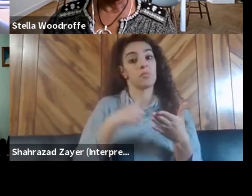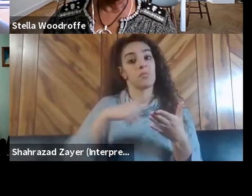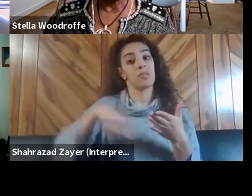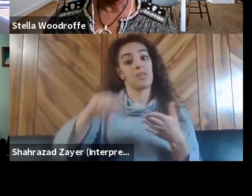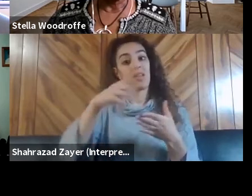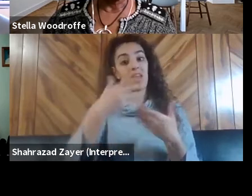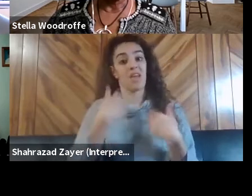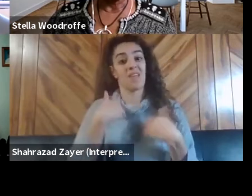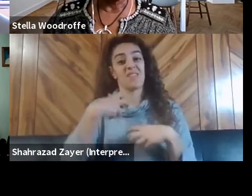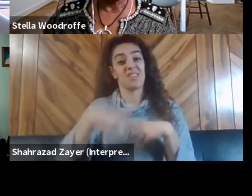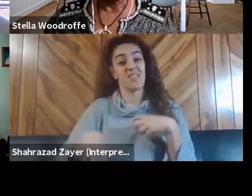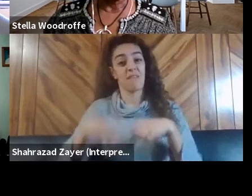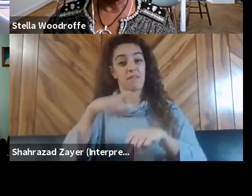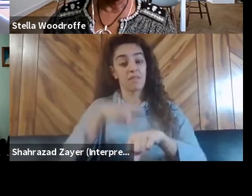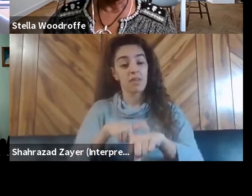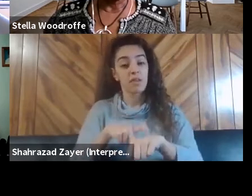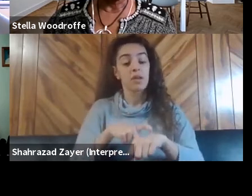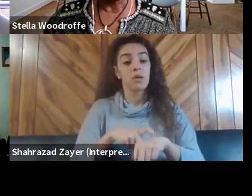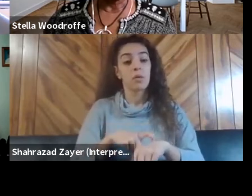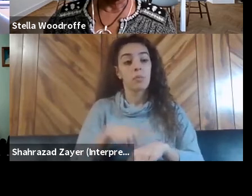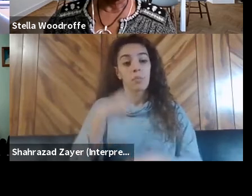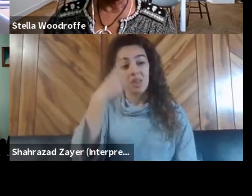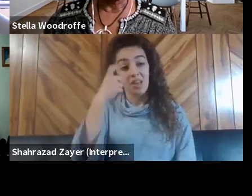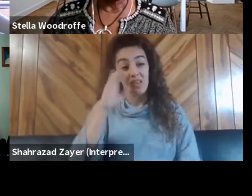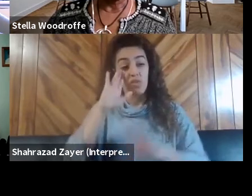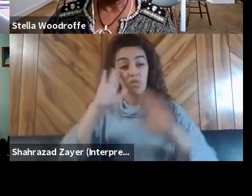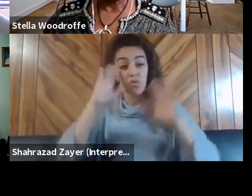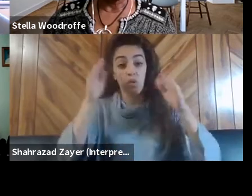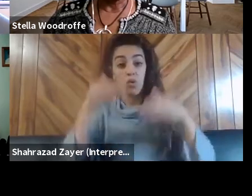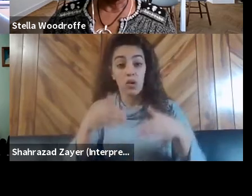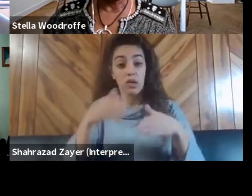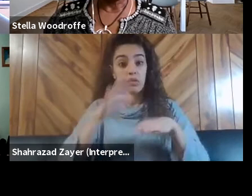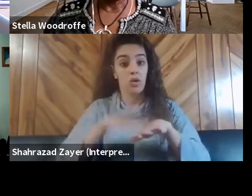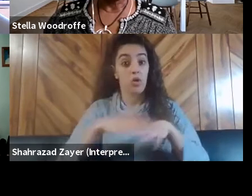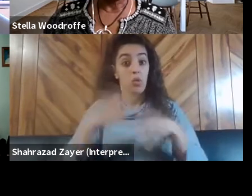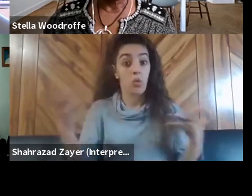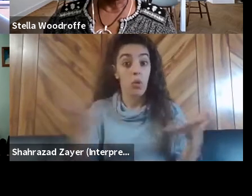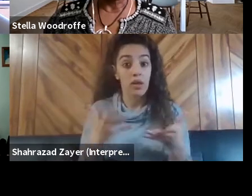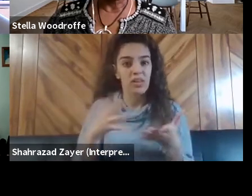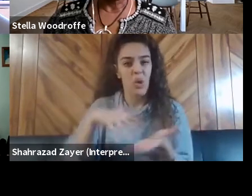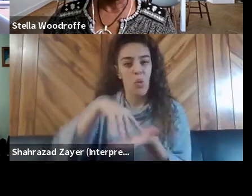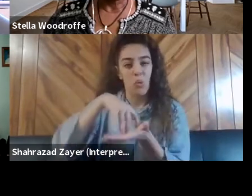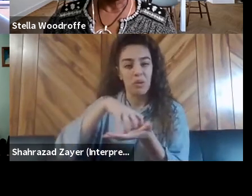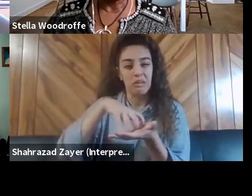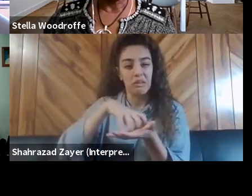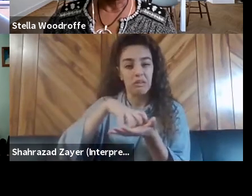evaluations, because they're only focusing on the weaknesses, like, you know, what they don't understand or what they don't